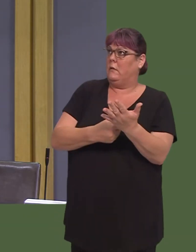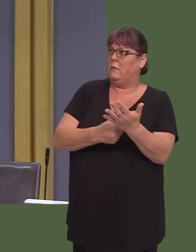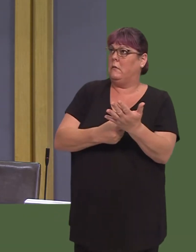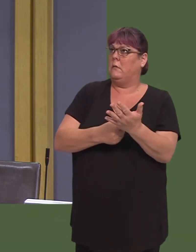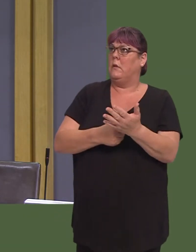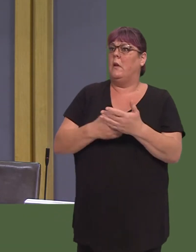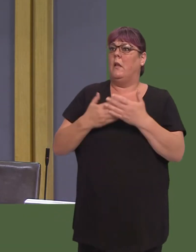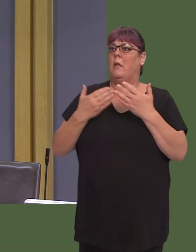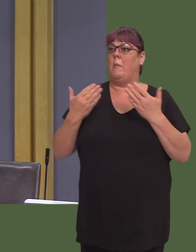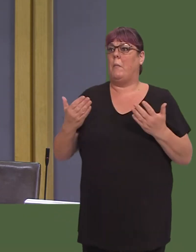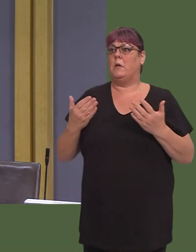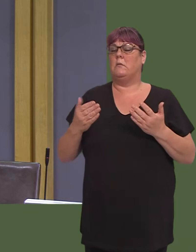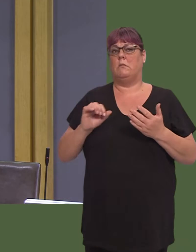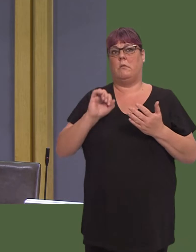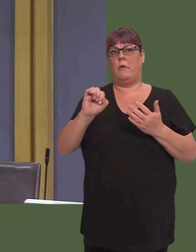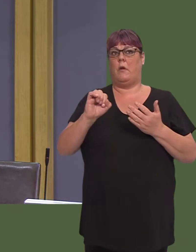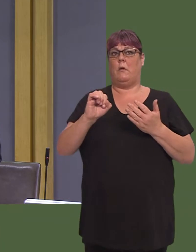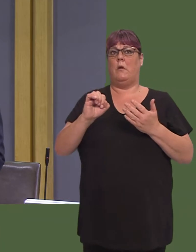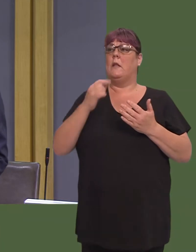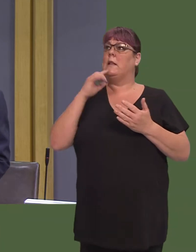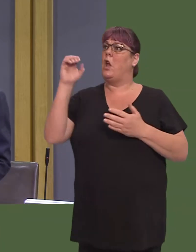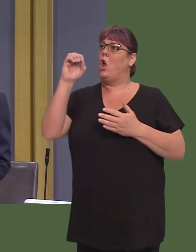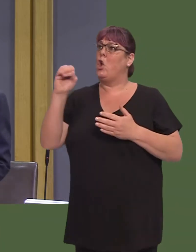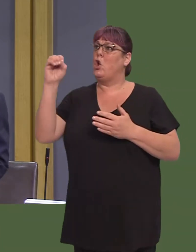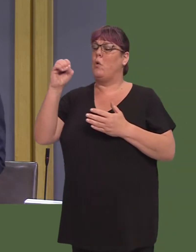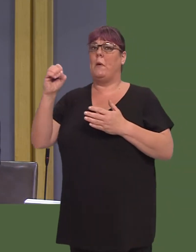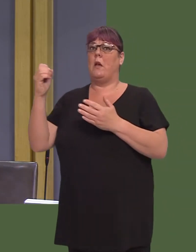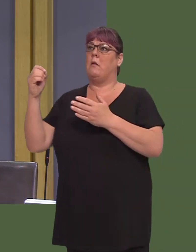half of the public housing stock was lost and never replaced. How on earth can that